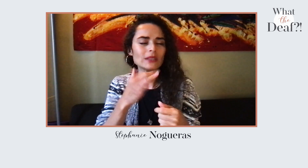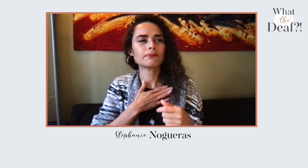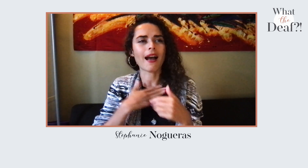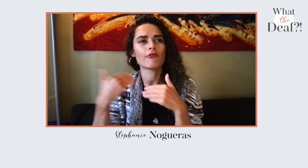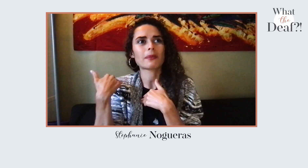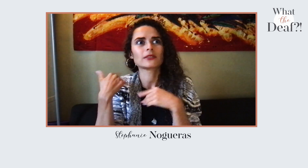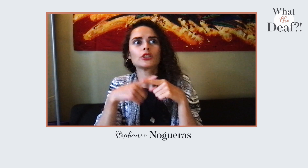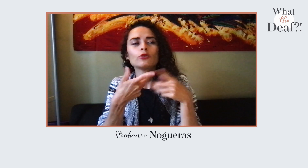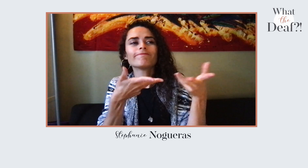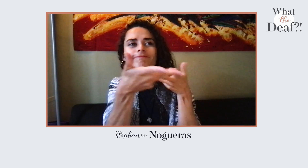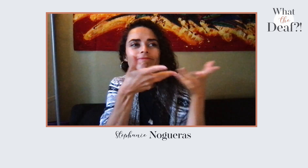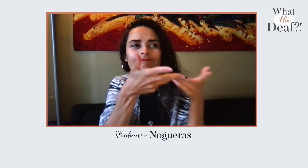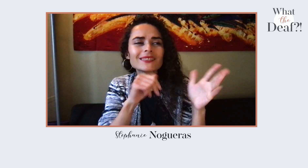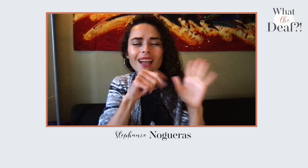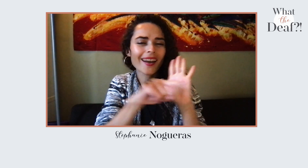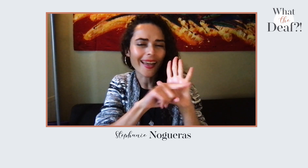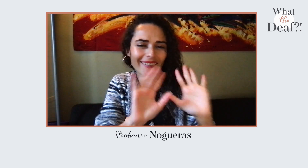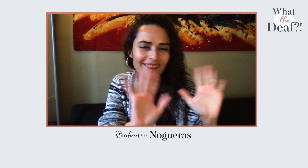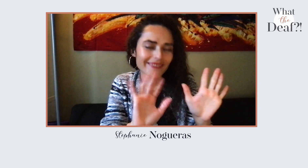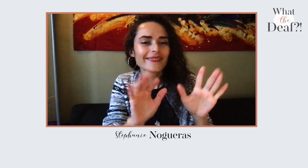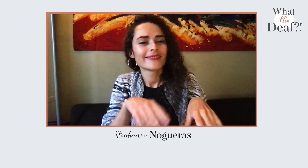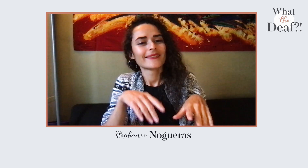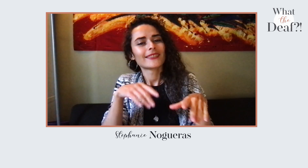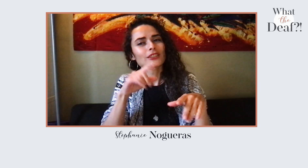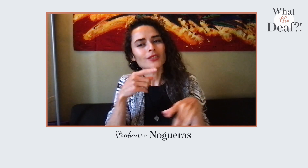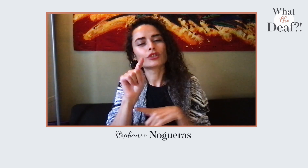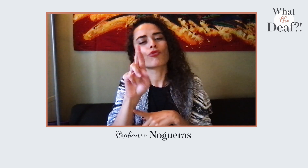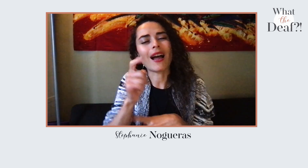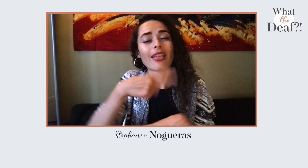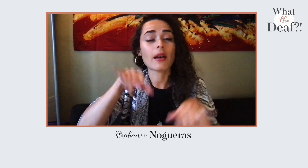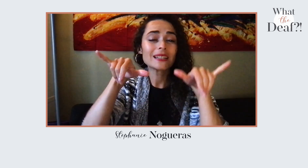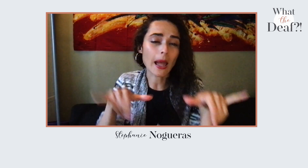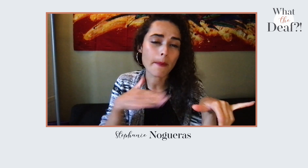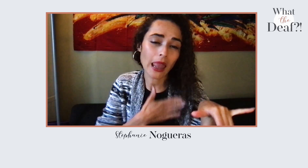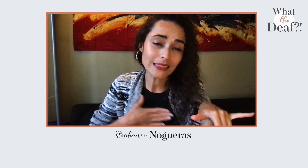So it feels like it's my responsibility to let them know, like, you don't need to have a negative connotation about it,